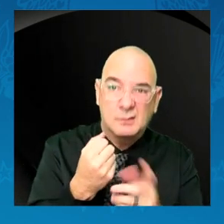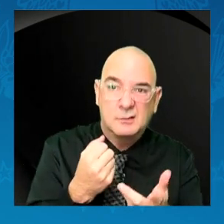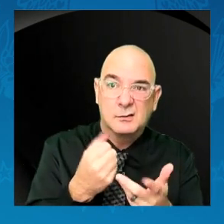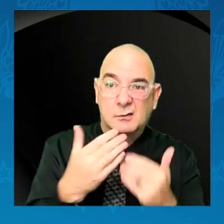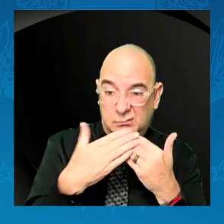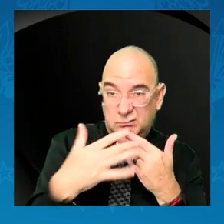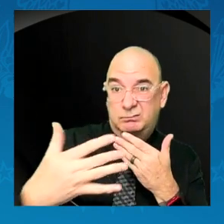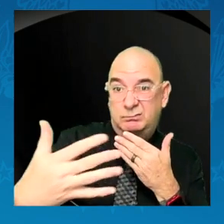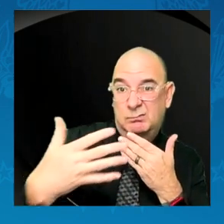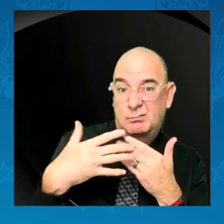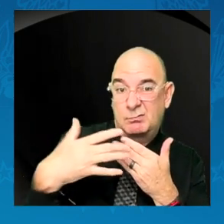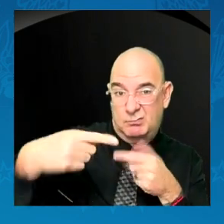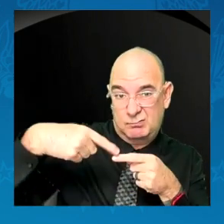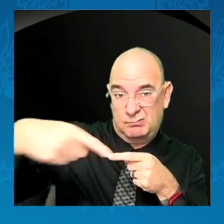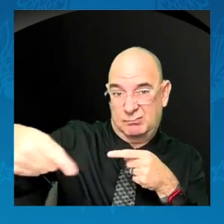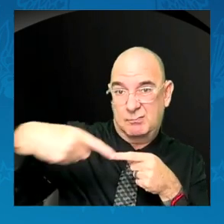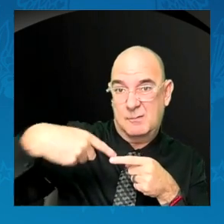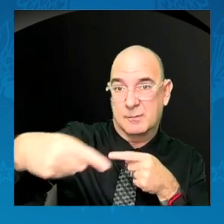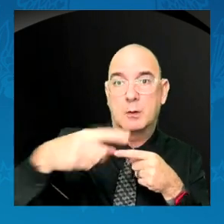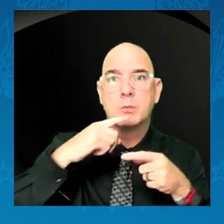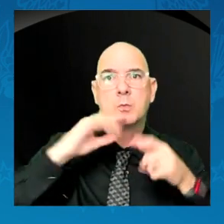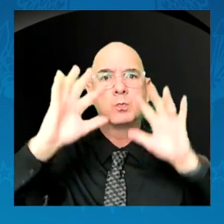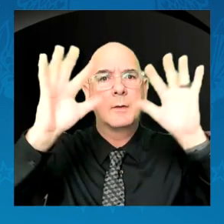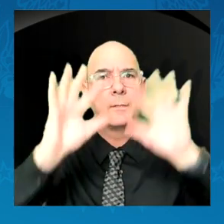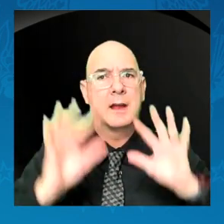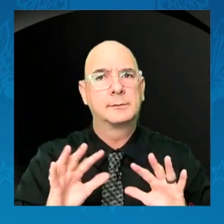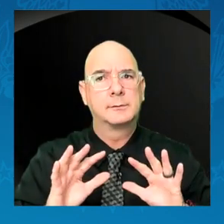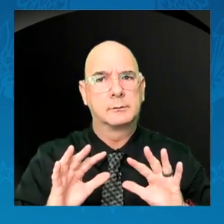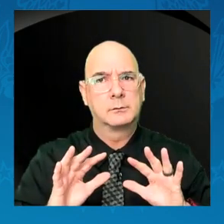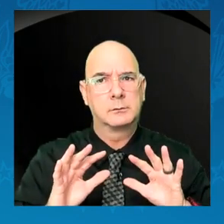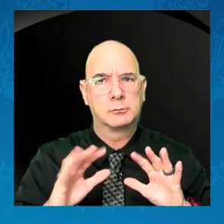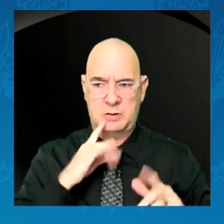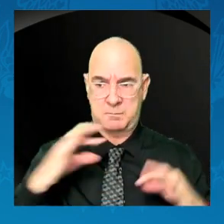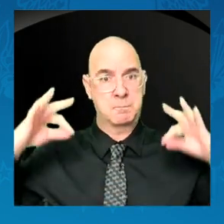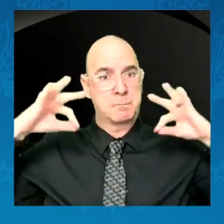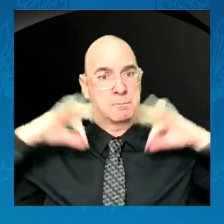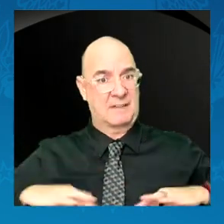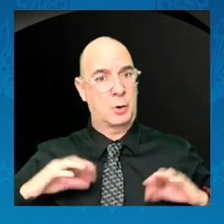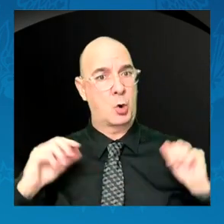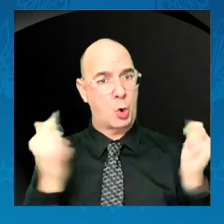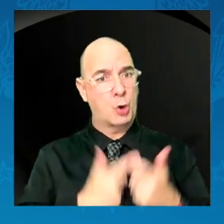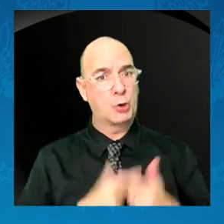in a way that will benefit all people. I'm asking the Climate Policy Office